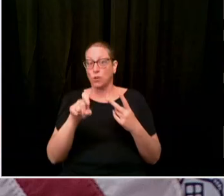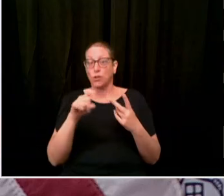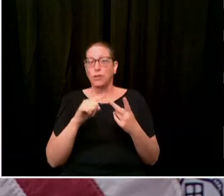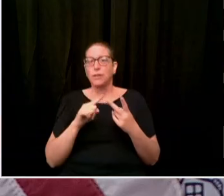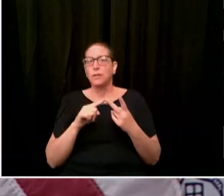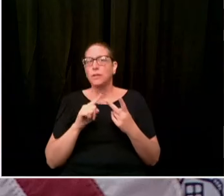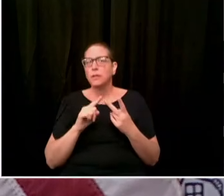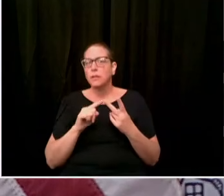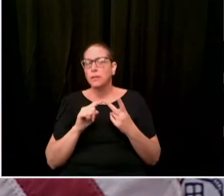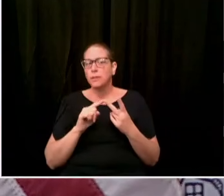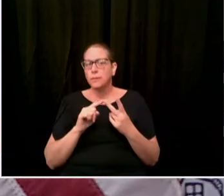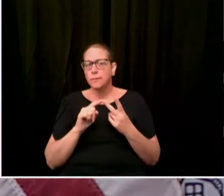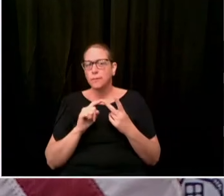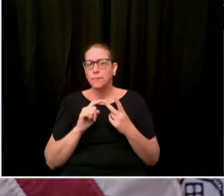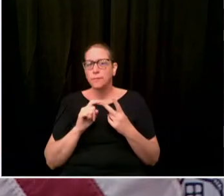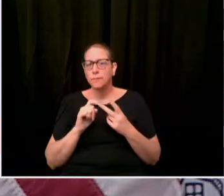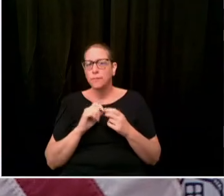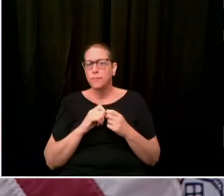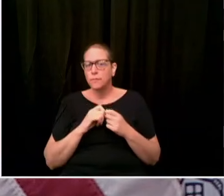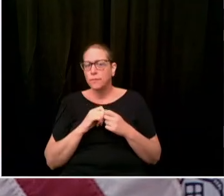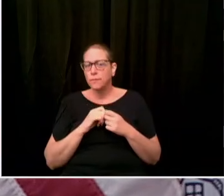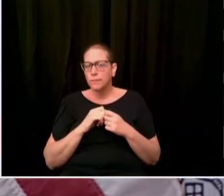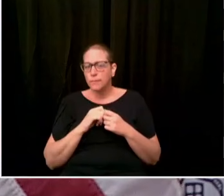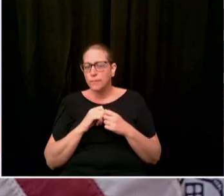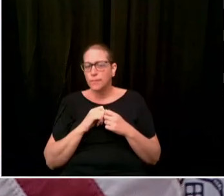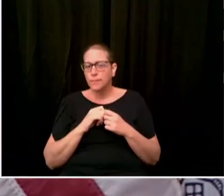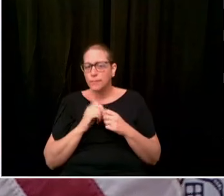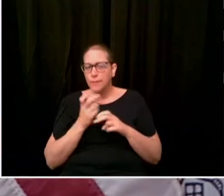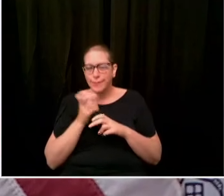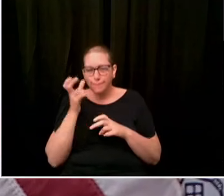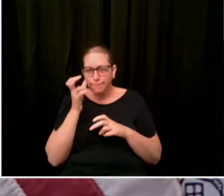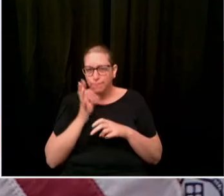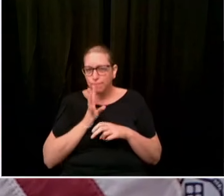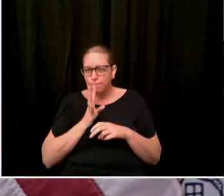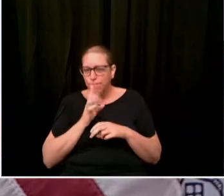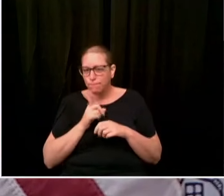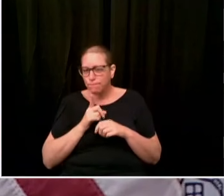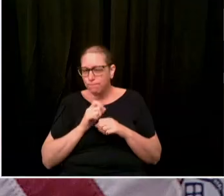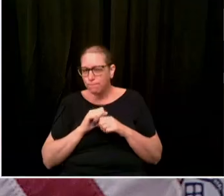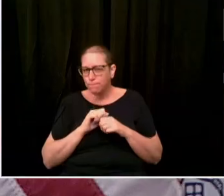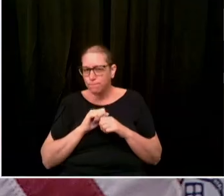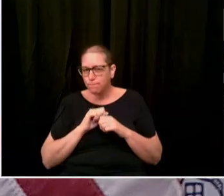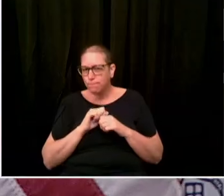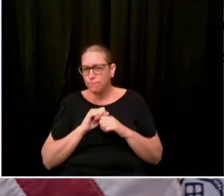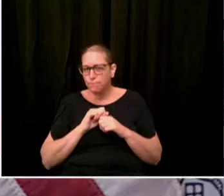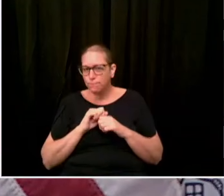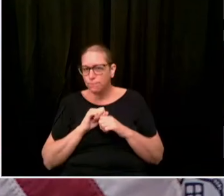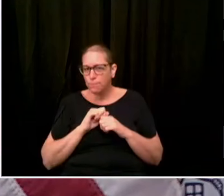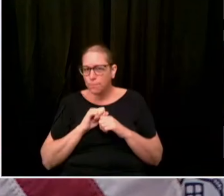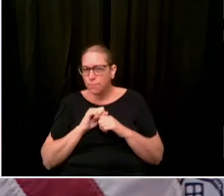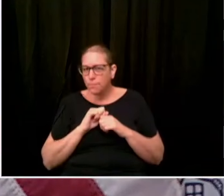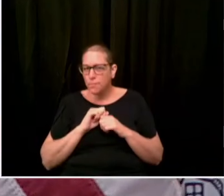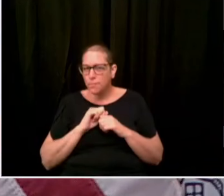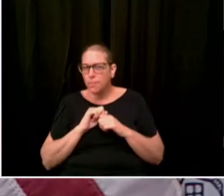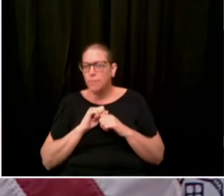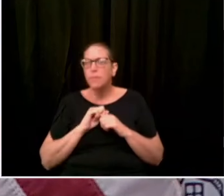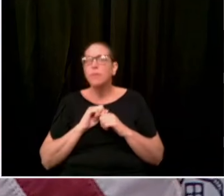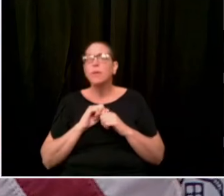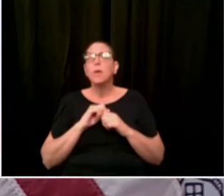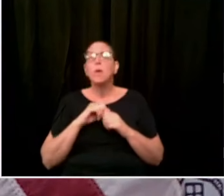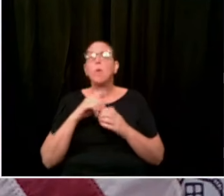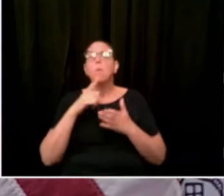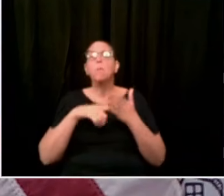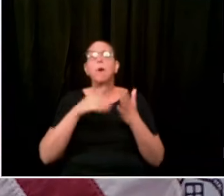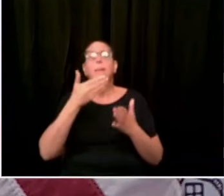AND NUMBER TWO,